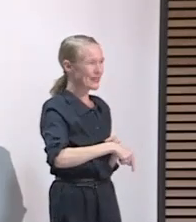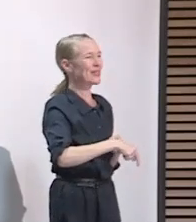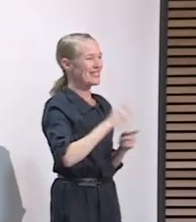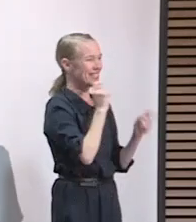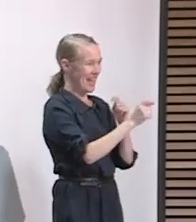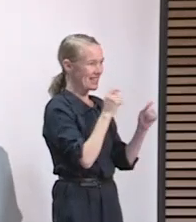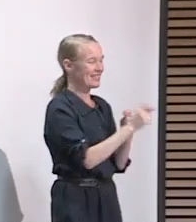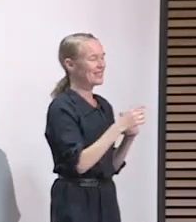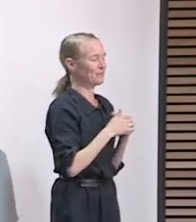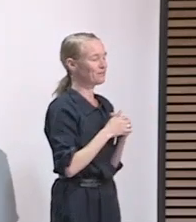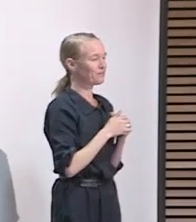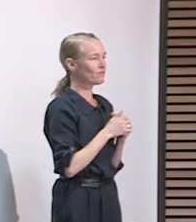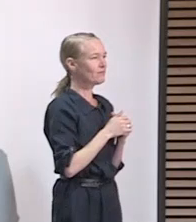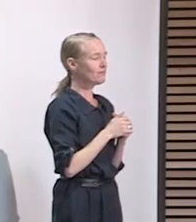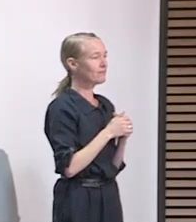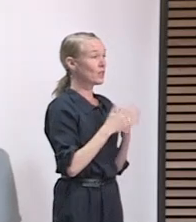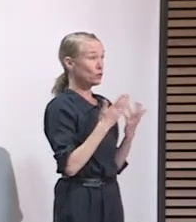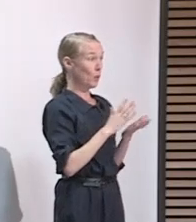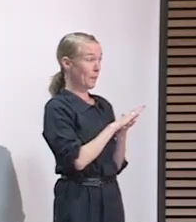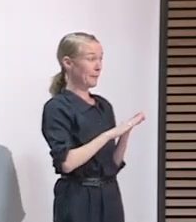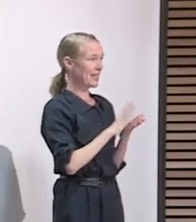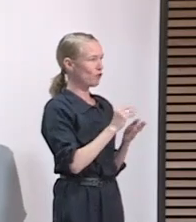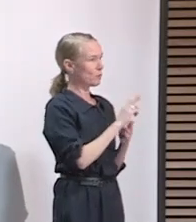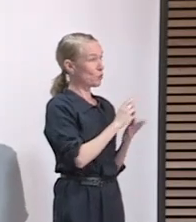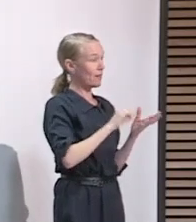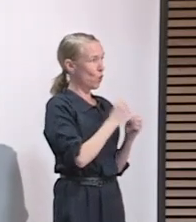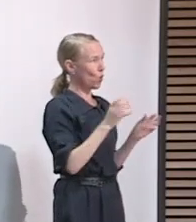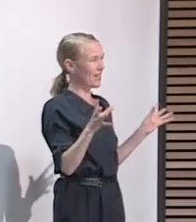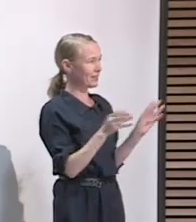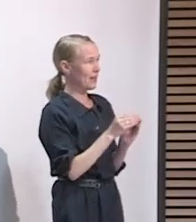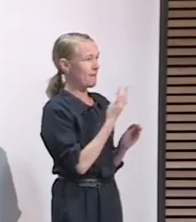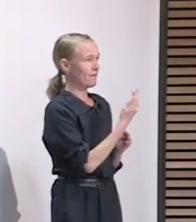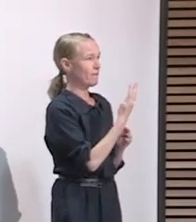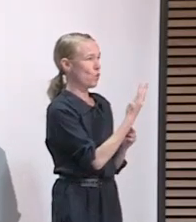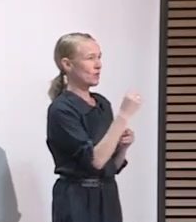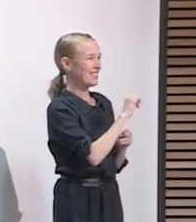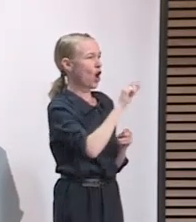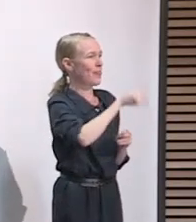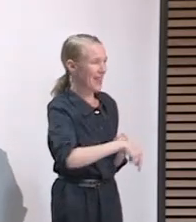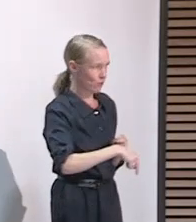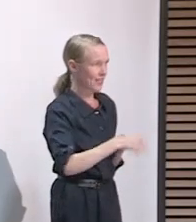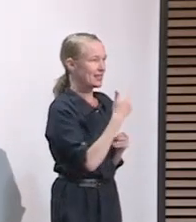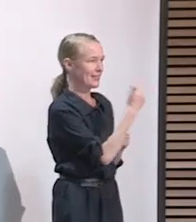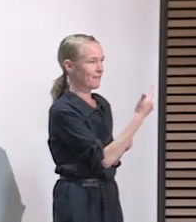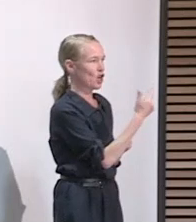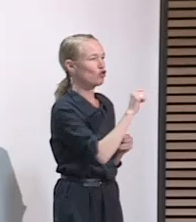tests. Bringing the number of